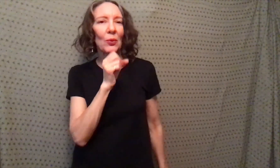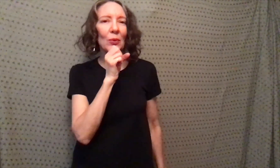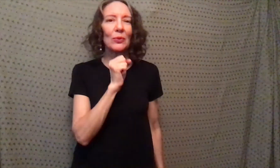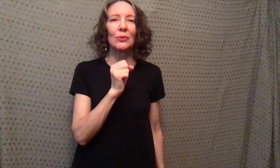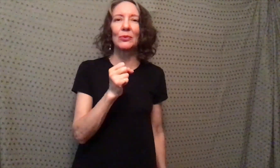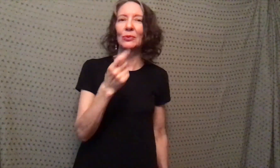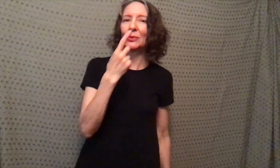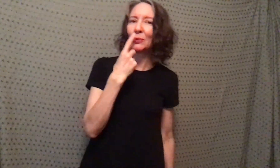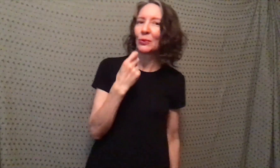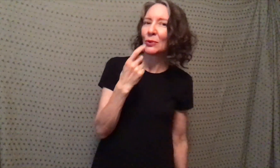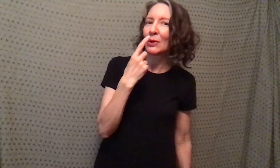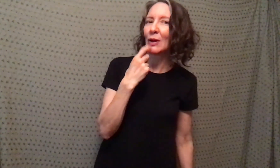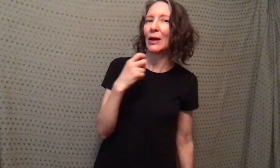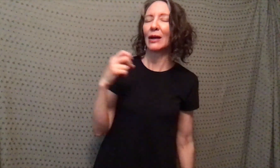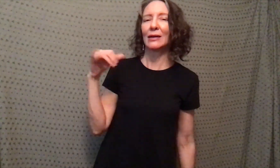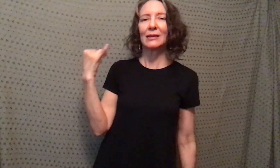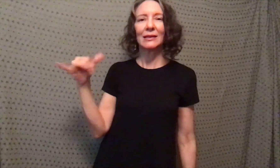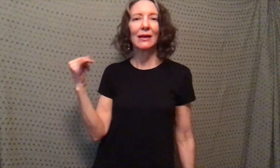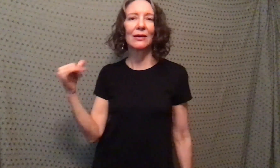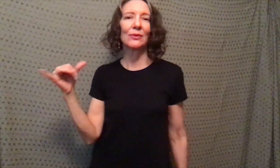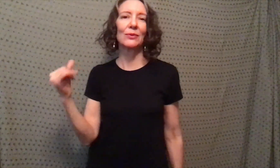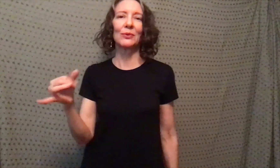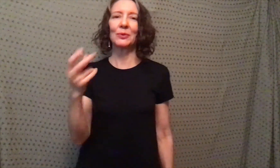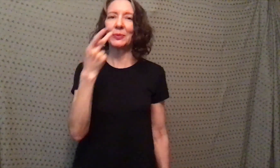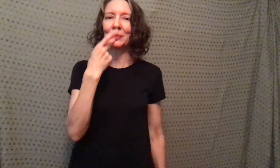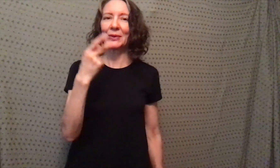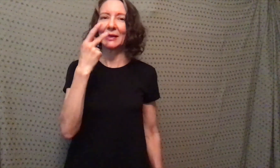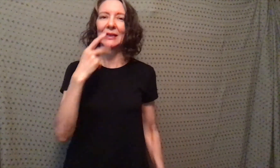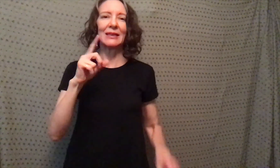patches: orange, red, yellow,